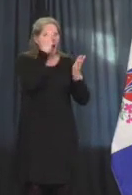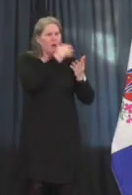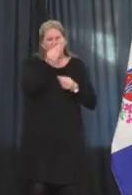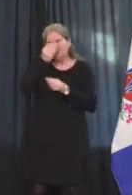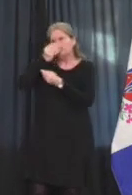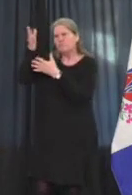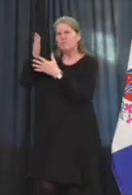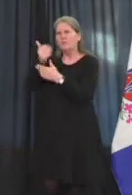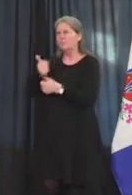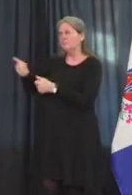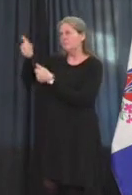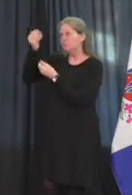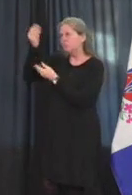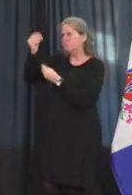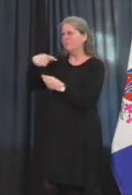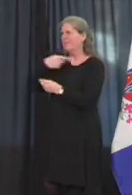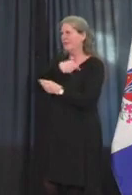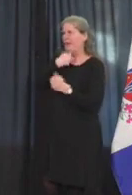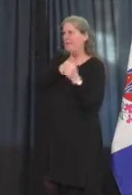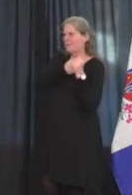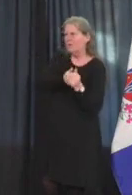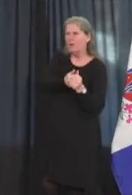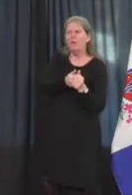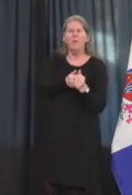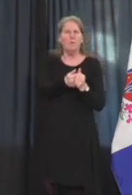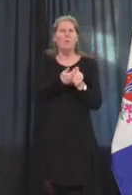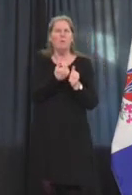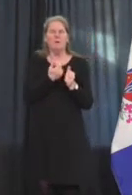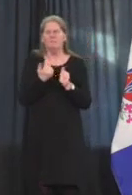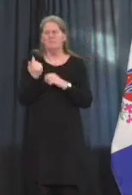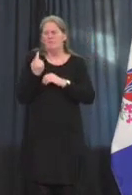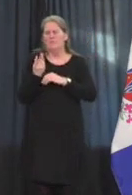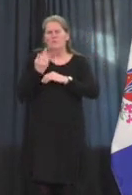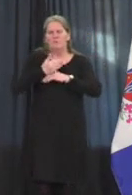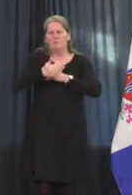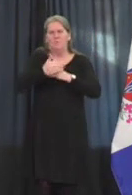WE WILL BE ADVANCING THIS WORK OVER THE NEXT DAYS.